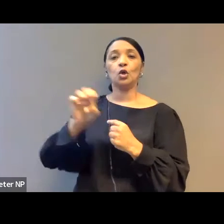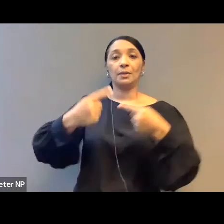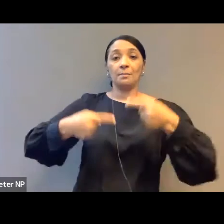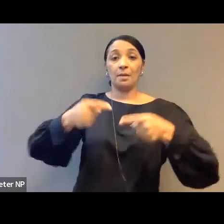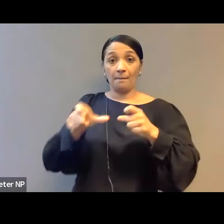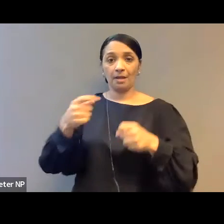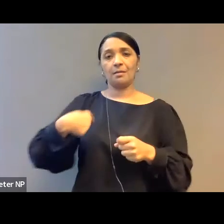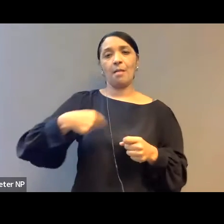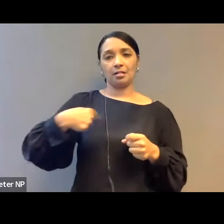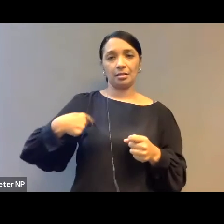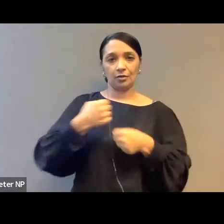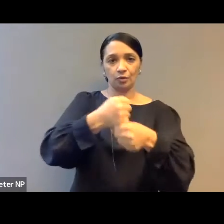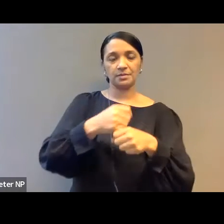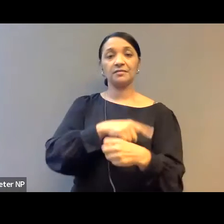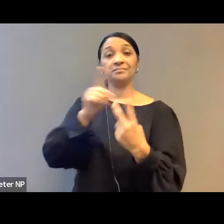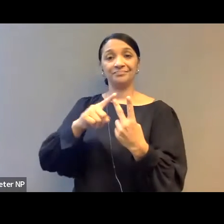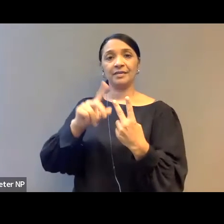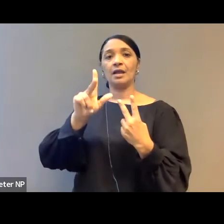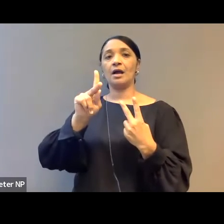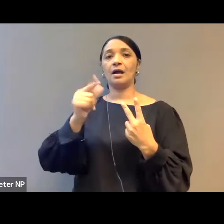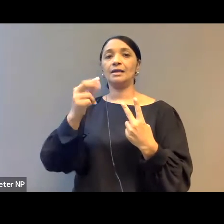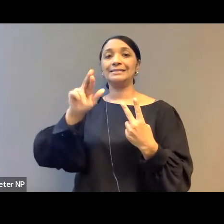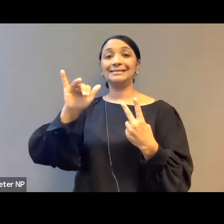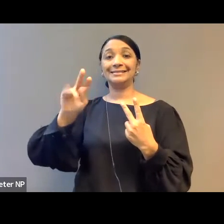Katrin Langensiepen, representing the Greens, from Germany,